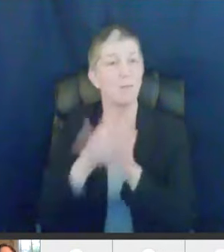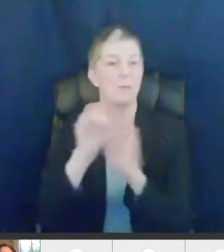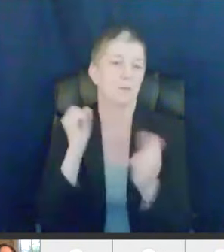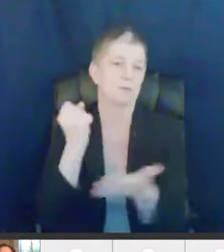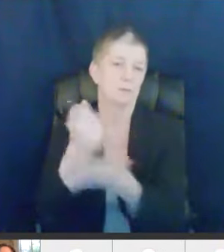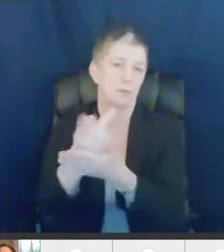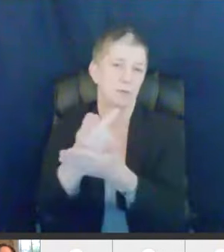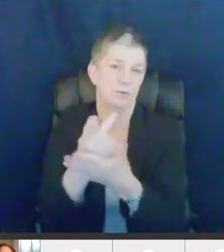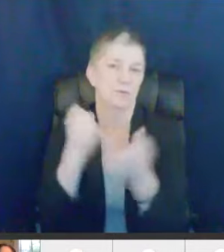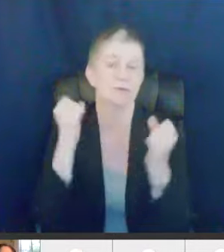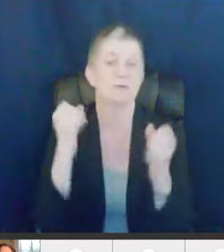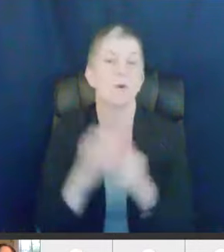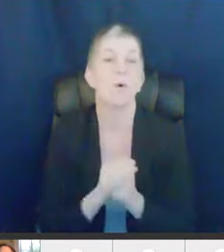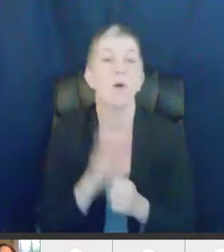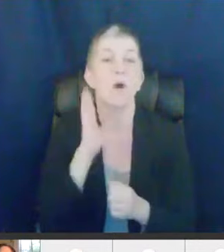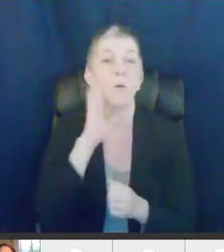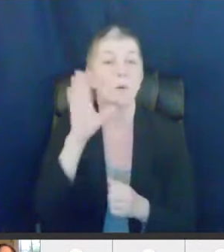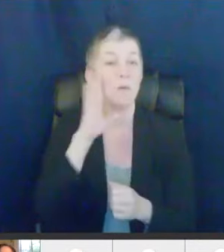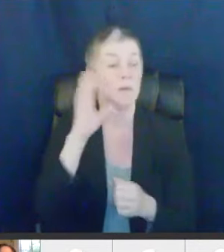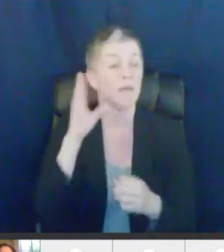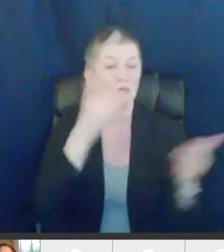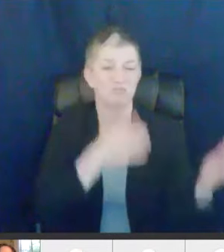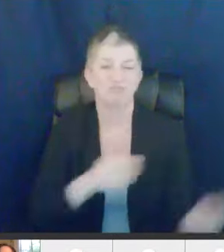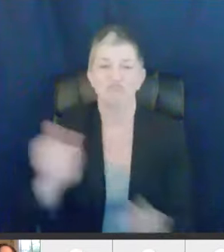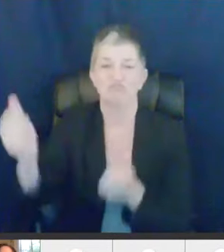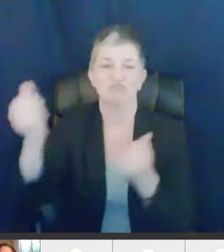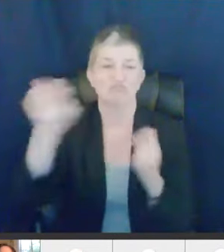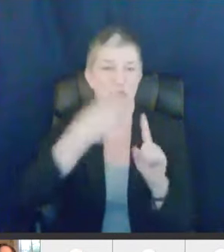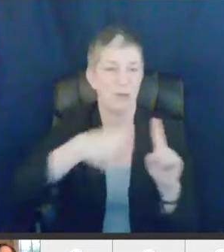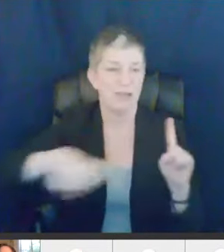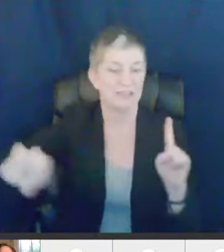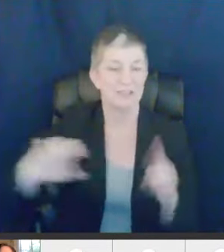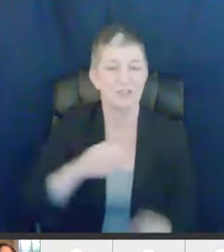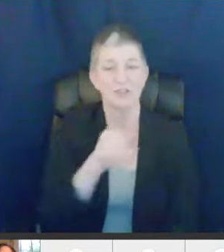will be a very seamless transition Janet's been involved in many of the